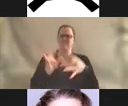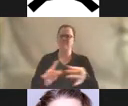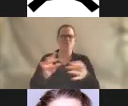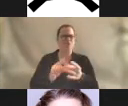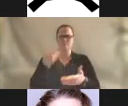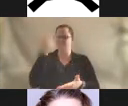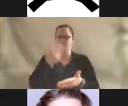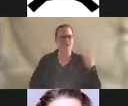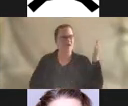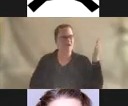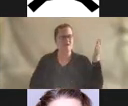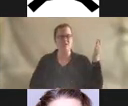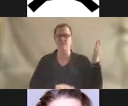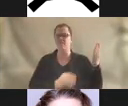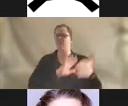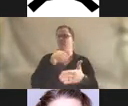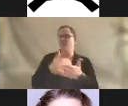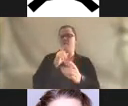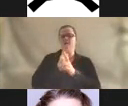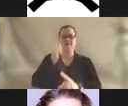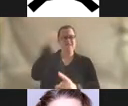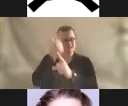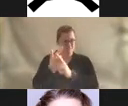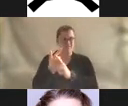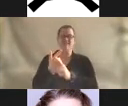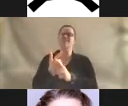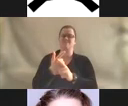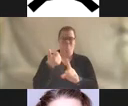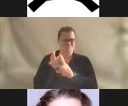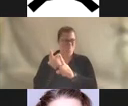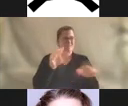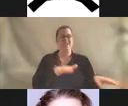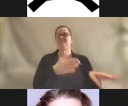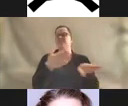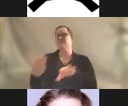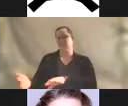All of his siblings also died early for different reasons.